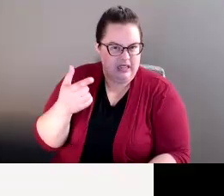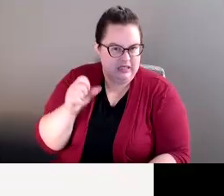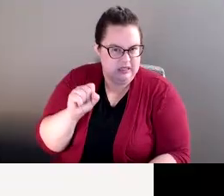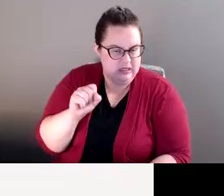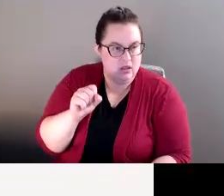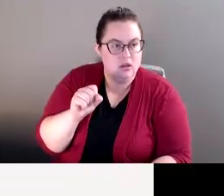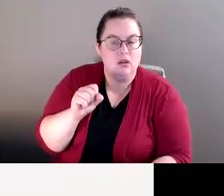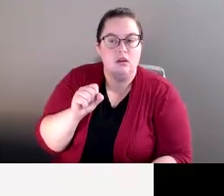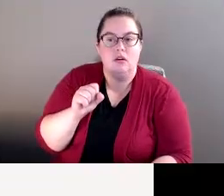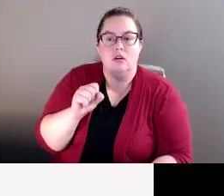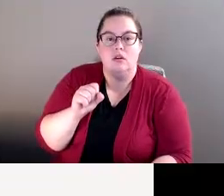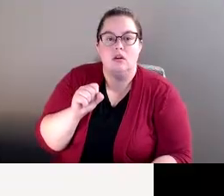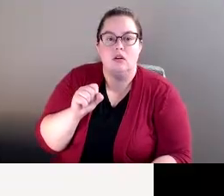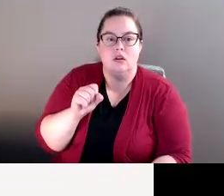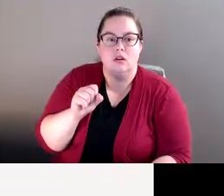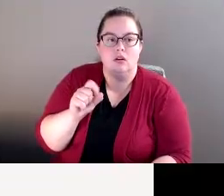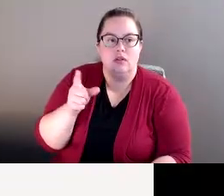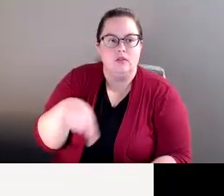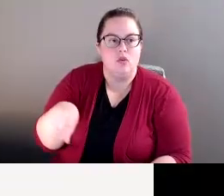these are optional.